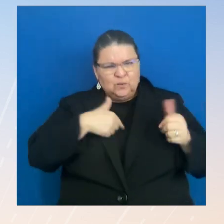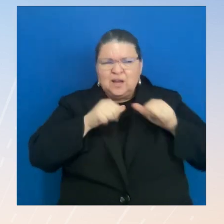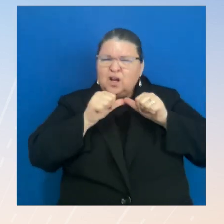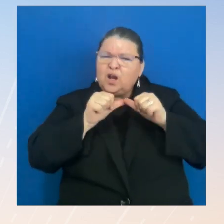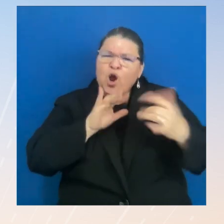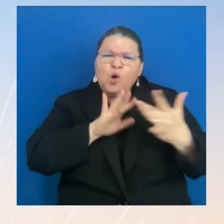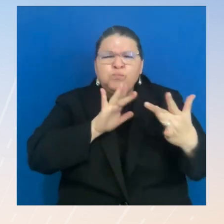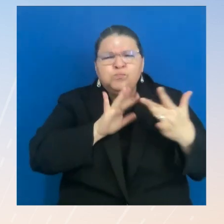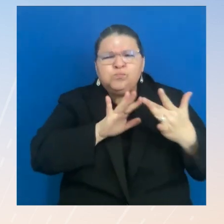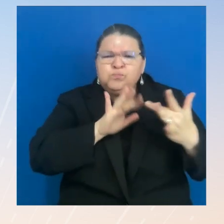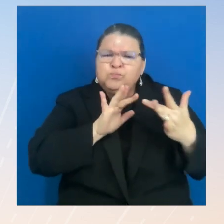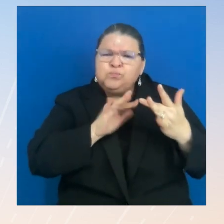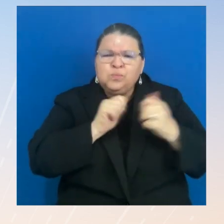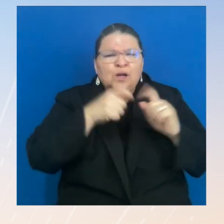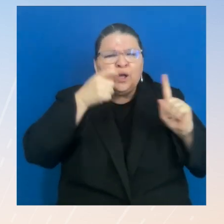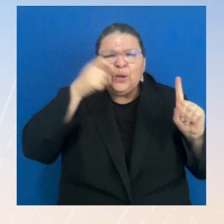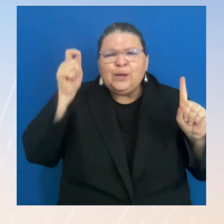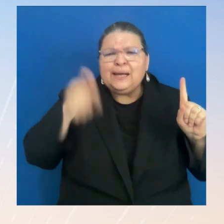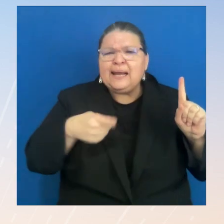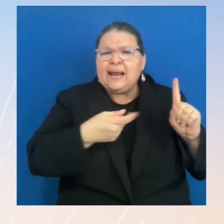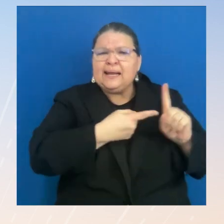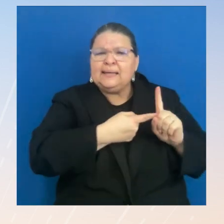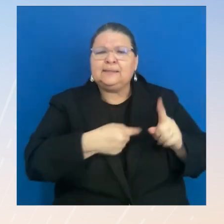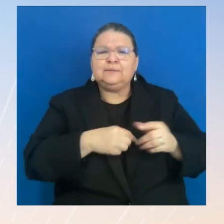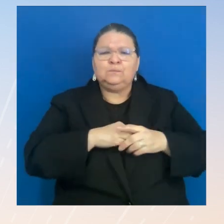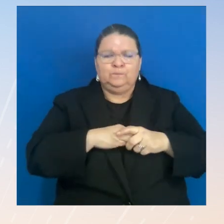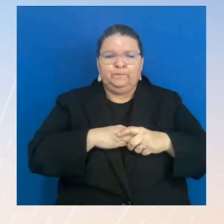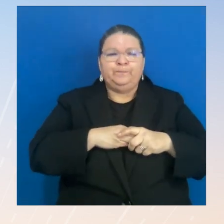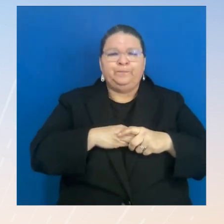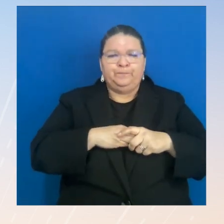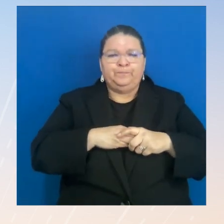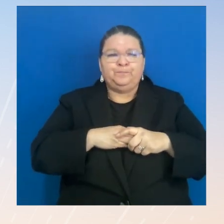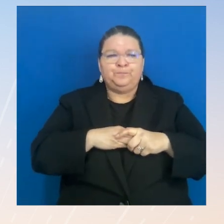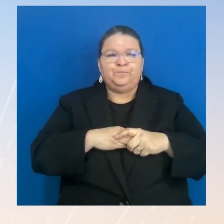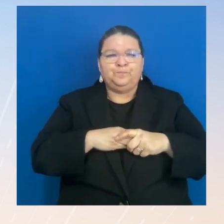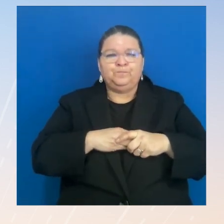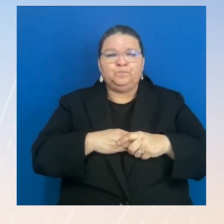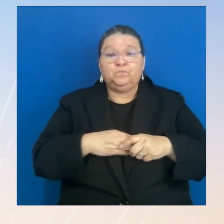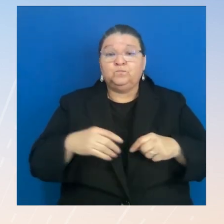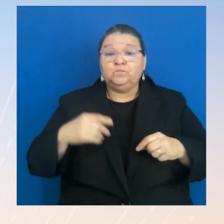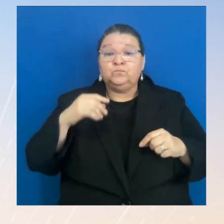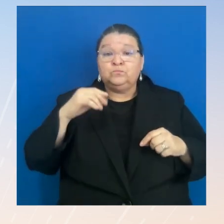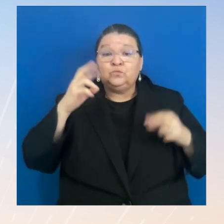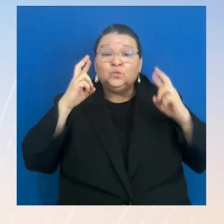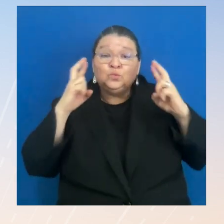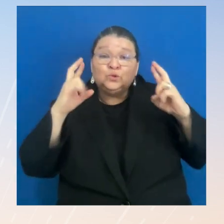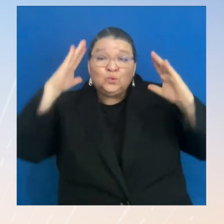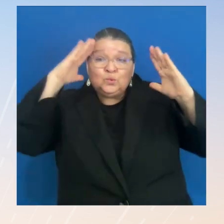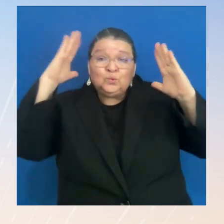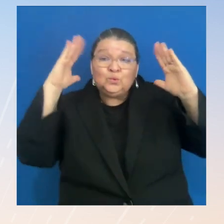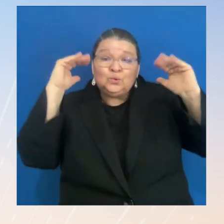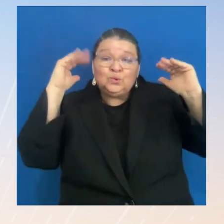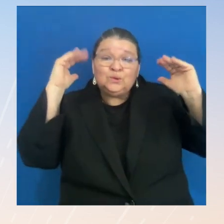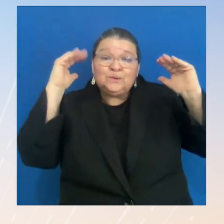And that -- what is -- what hopefully will be of interest to him is the significant amount of security assistance